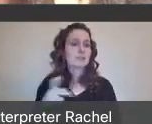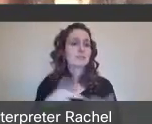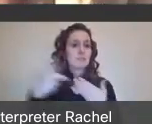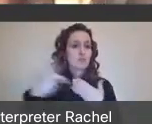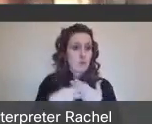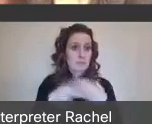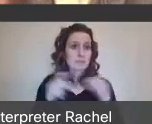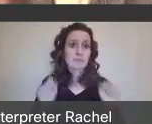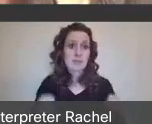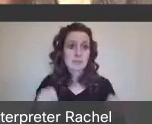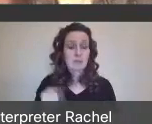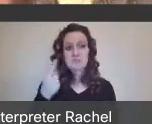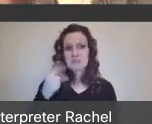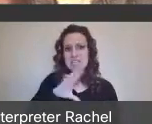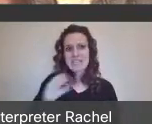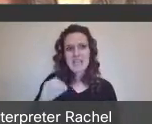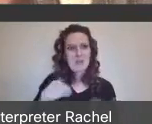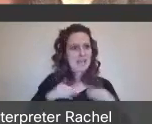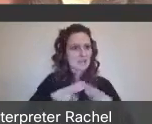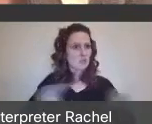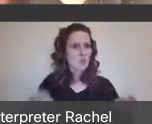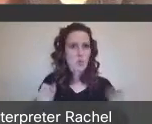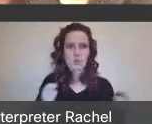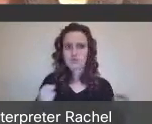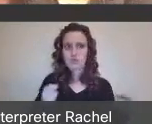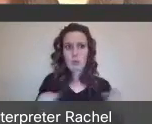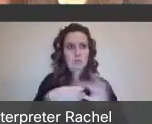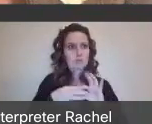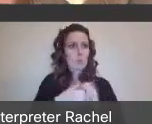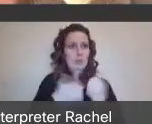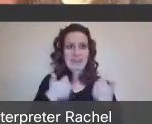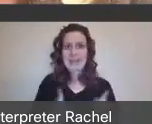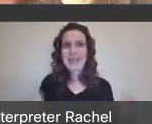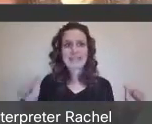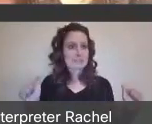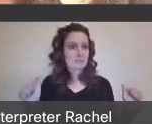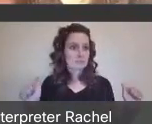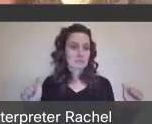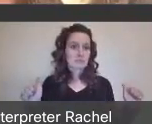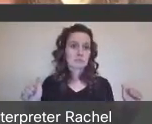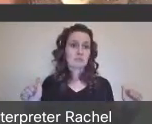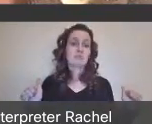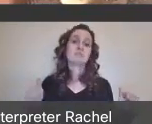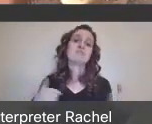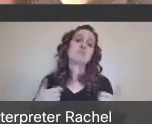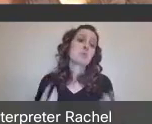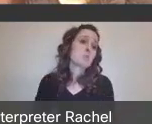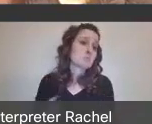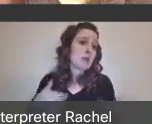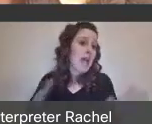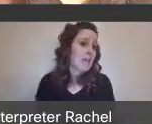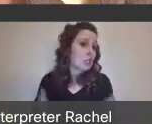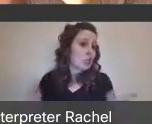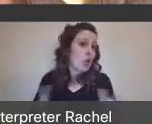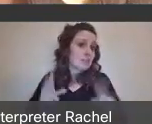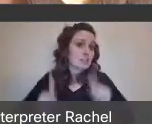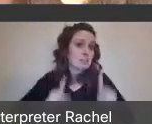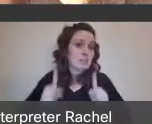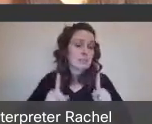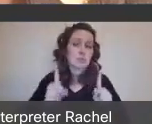the County has no oversight over any of those. So I just urge people to do their due diligence and